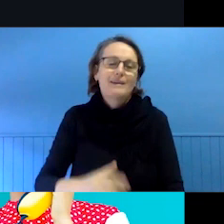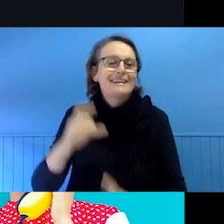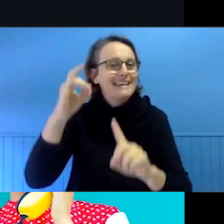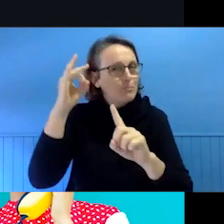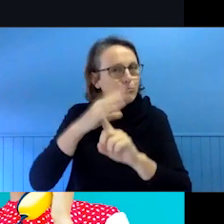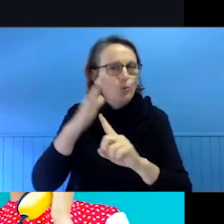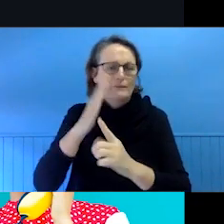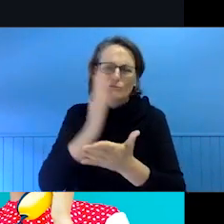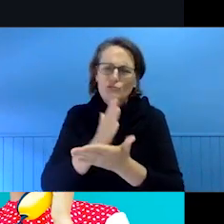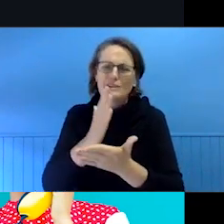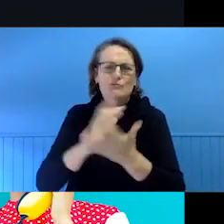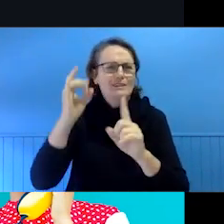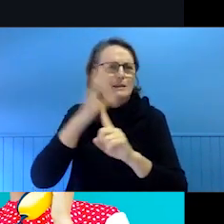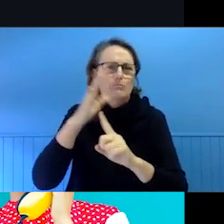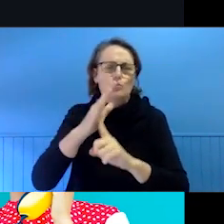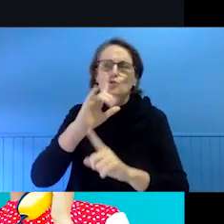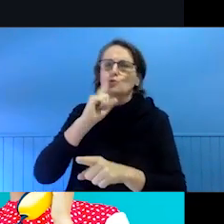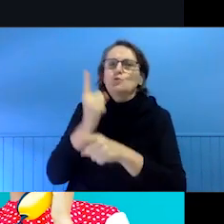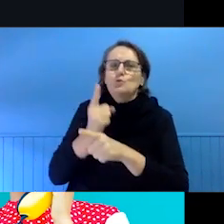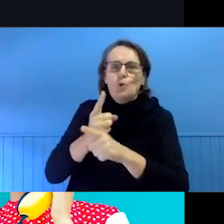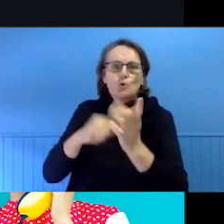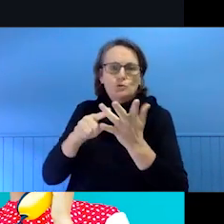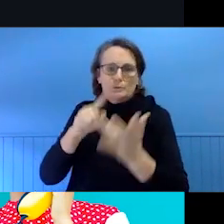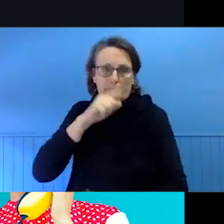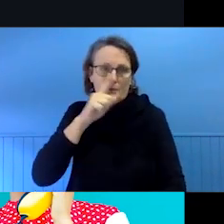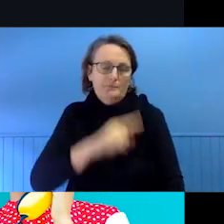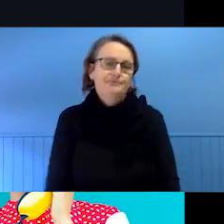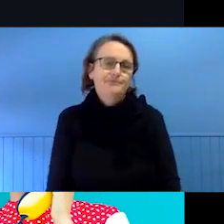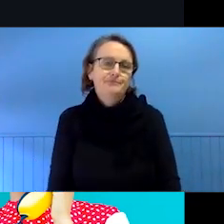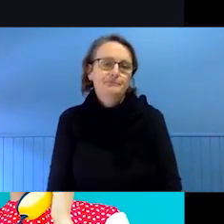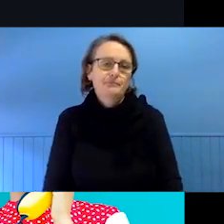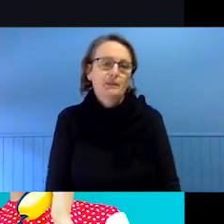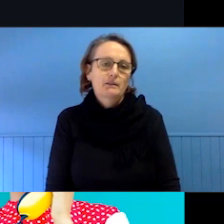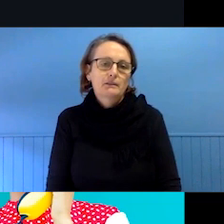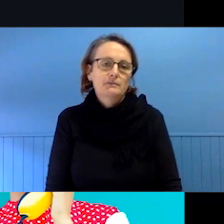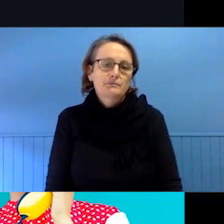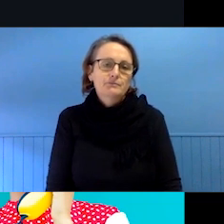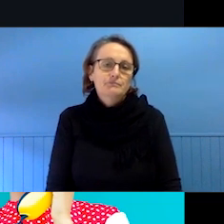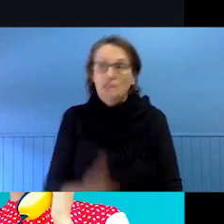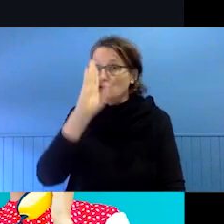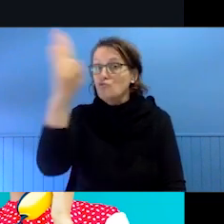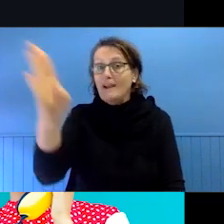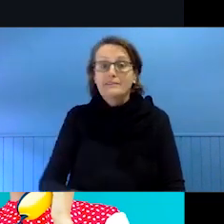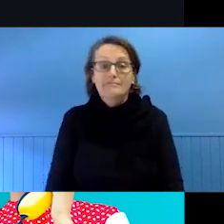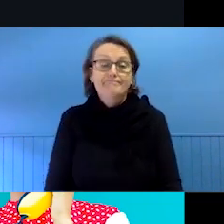important to talk to people. Directly. And it's also really